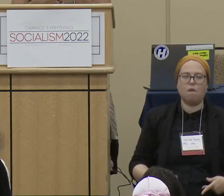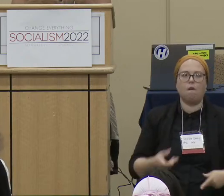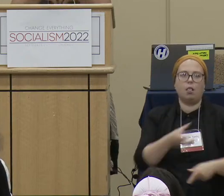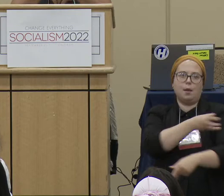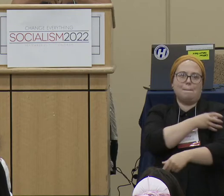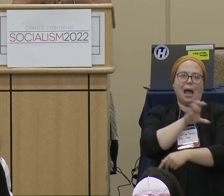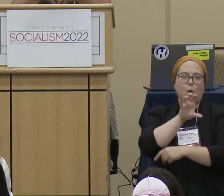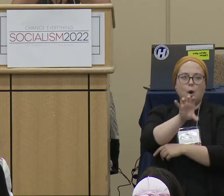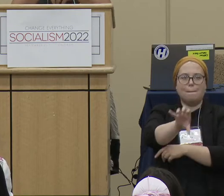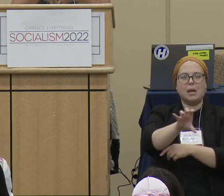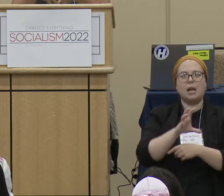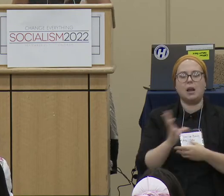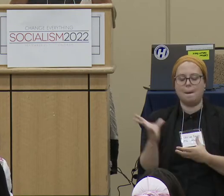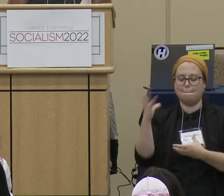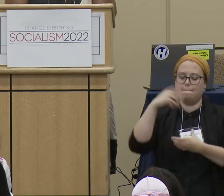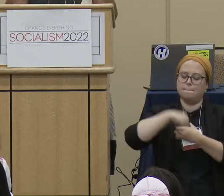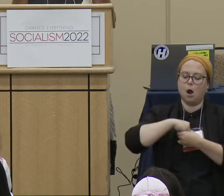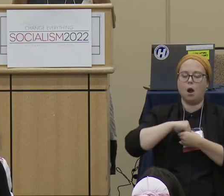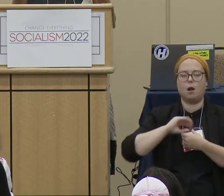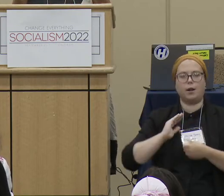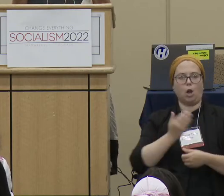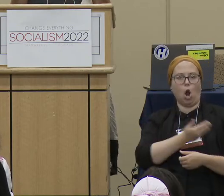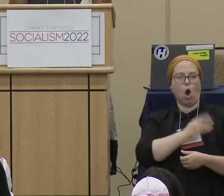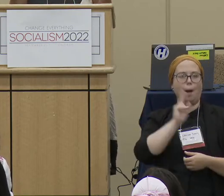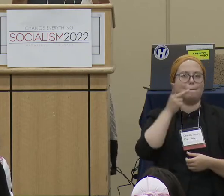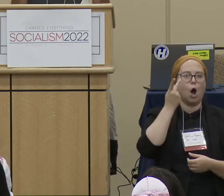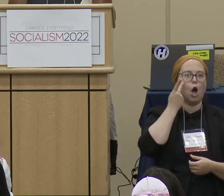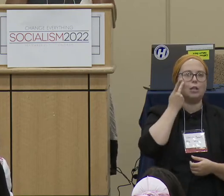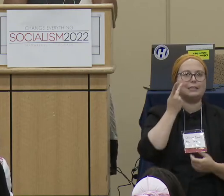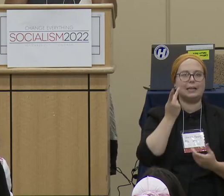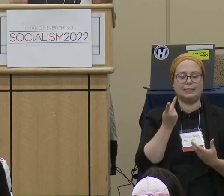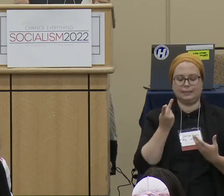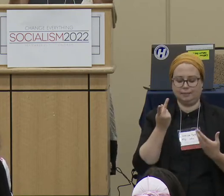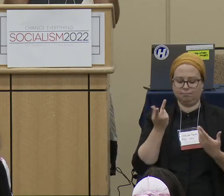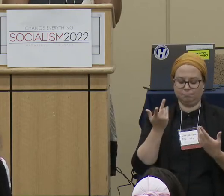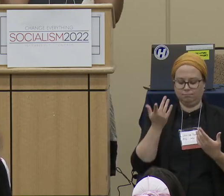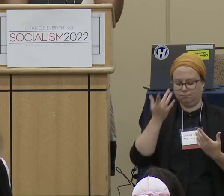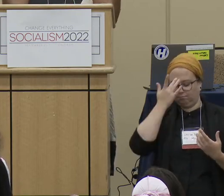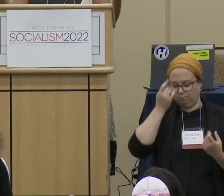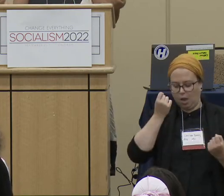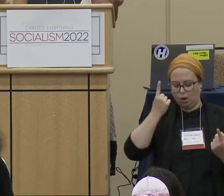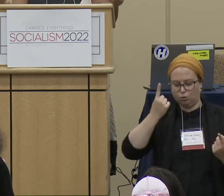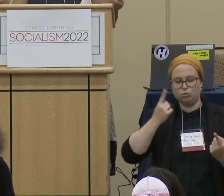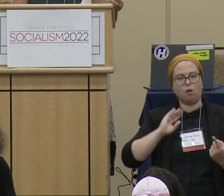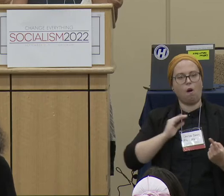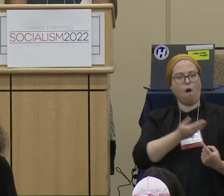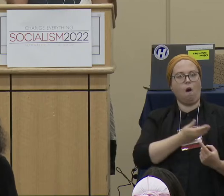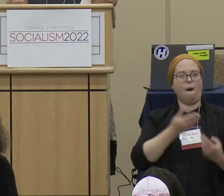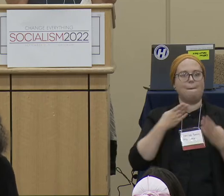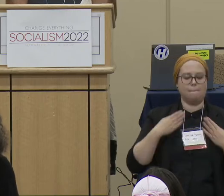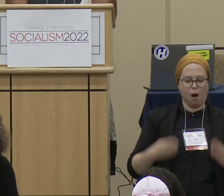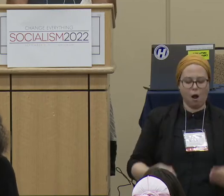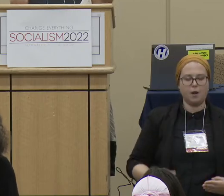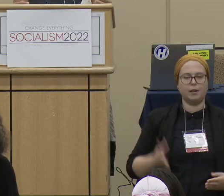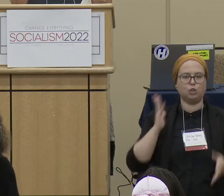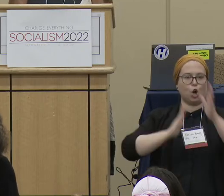physical empowerment , embodying, you know, our politics and our practice. Being in touch with our bodies,